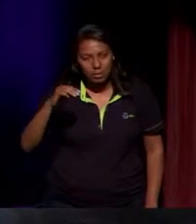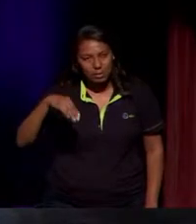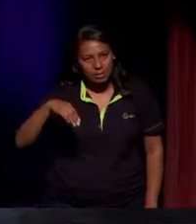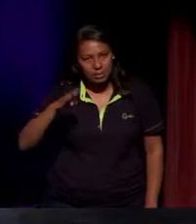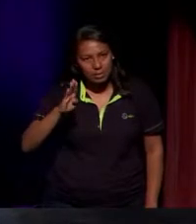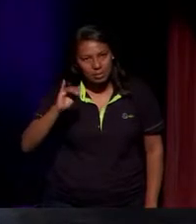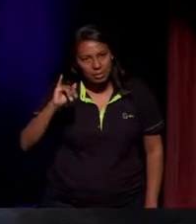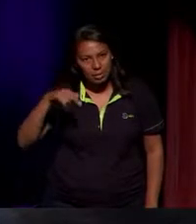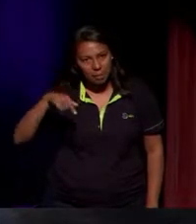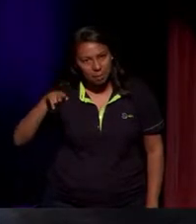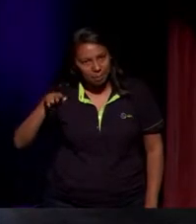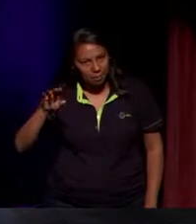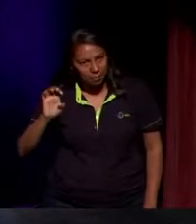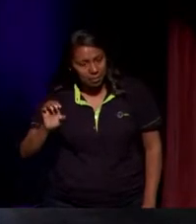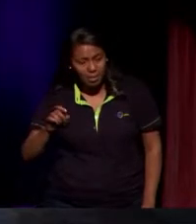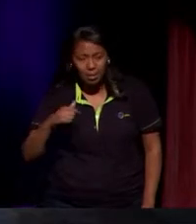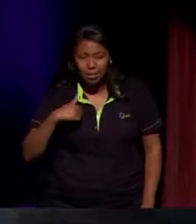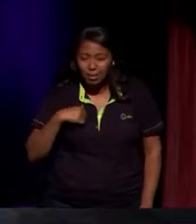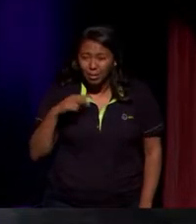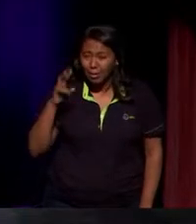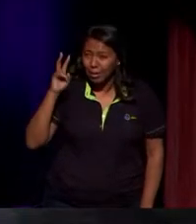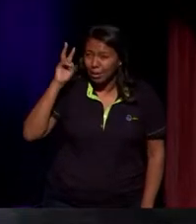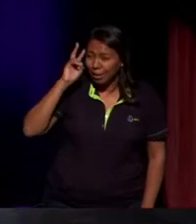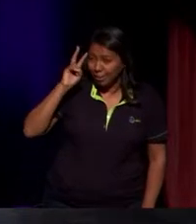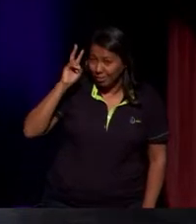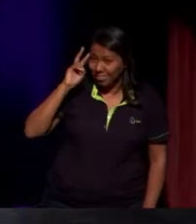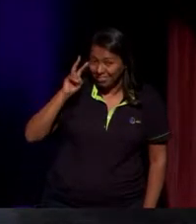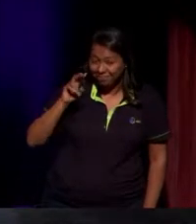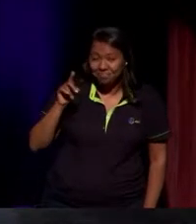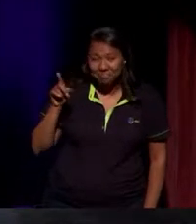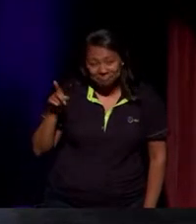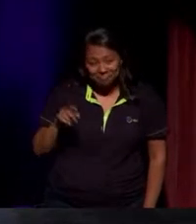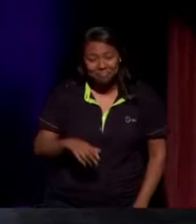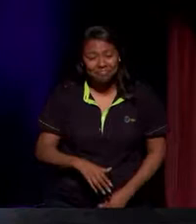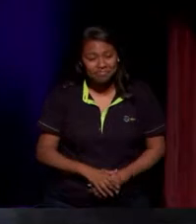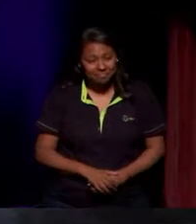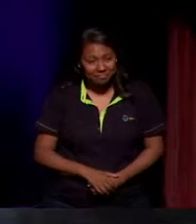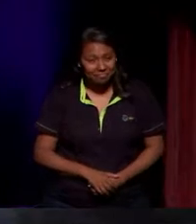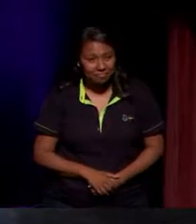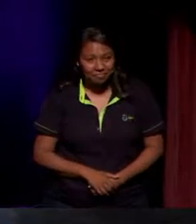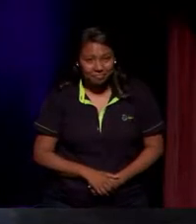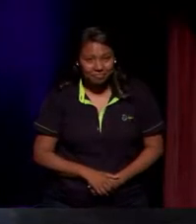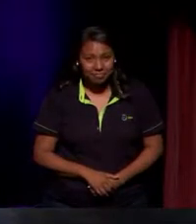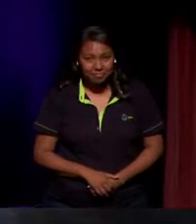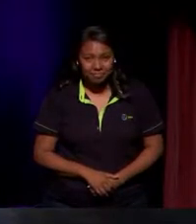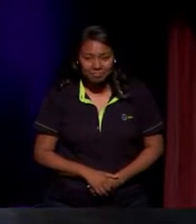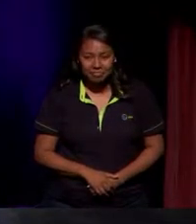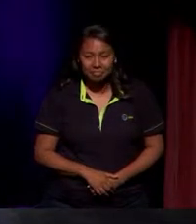lovingly tortuous of Nampula. It was great to know you, and I think it's going to be